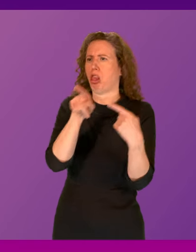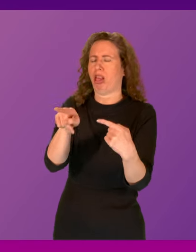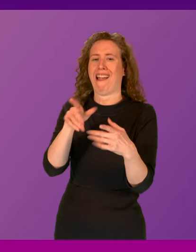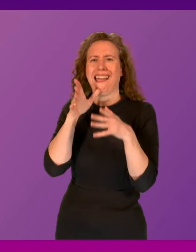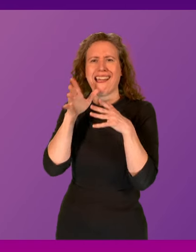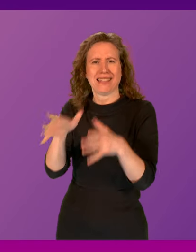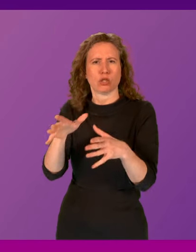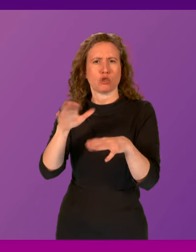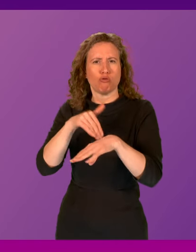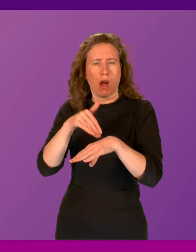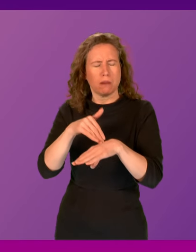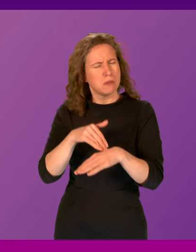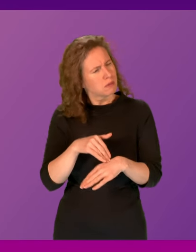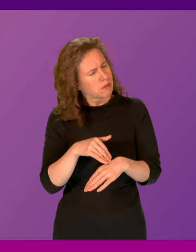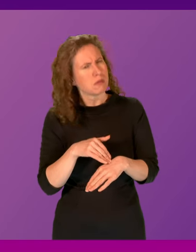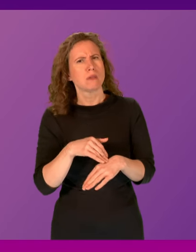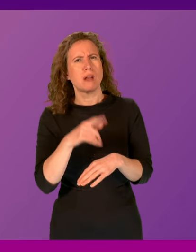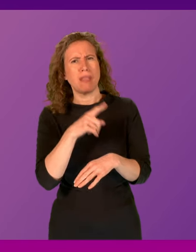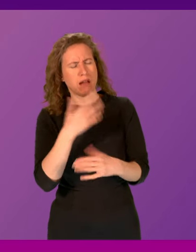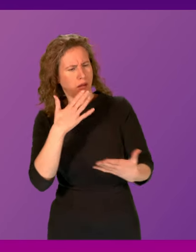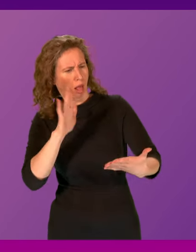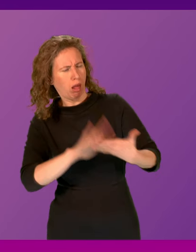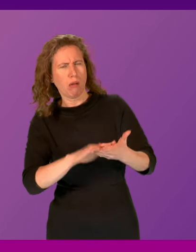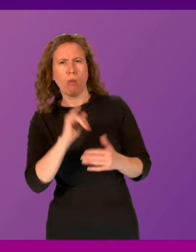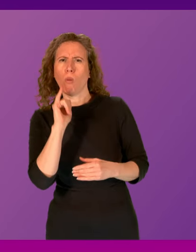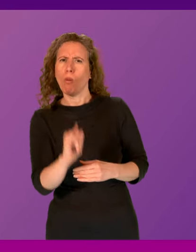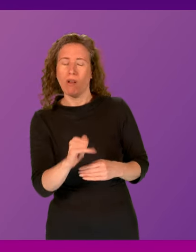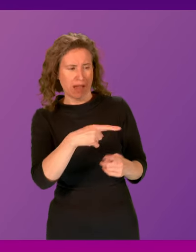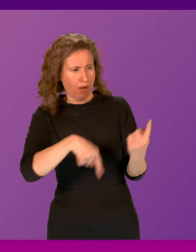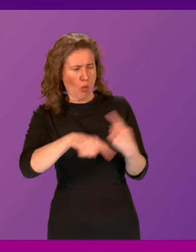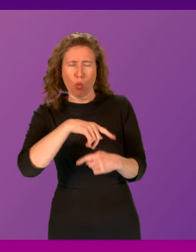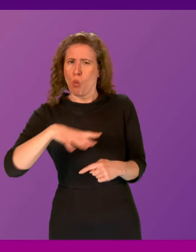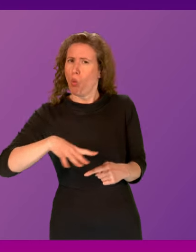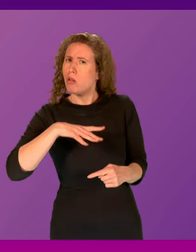that disadvantaged group, which is already heavily impacted by negative interactions